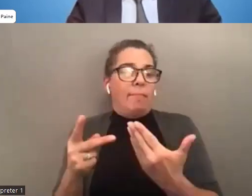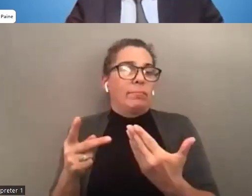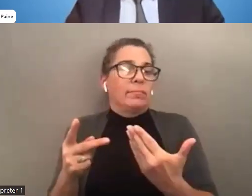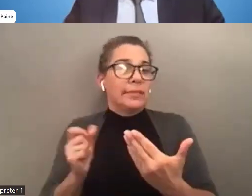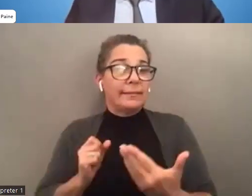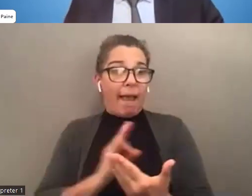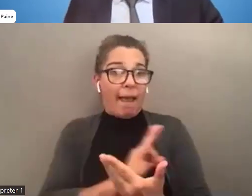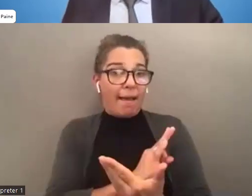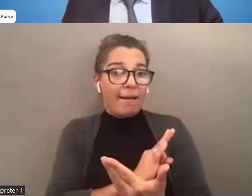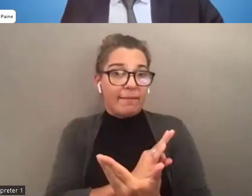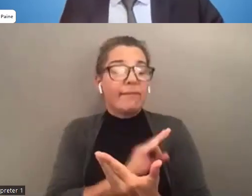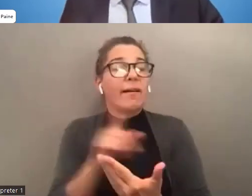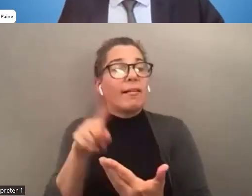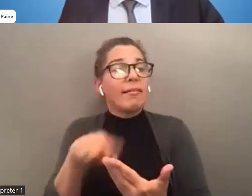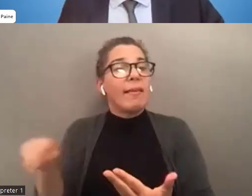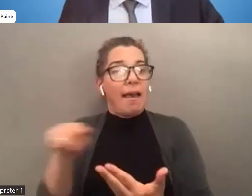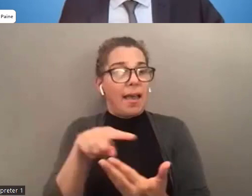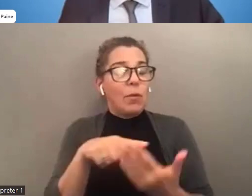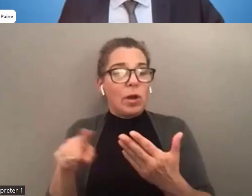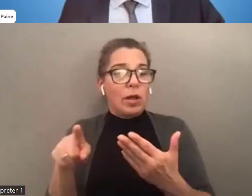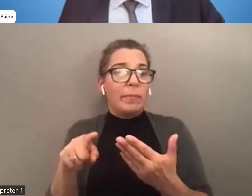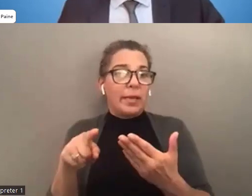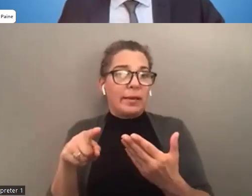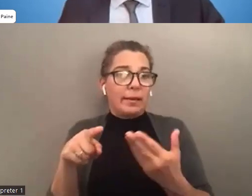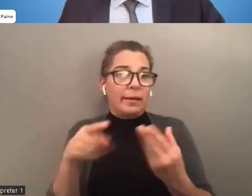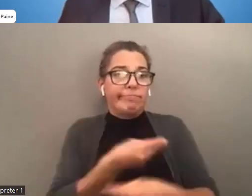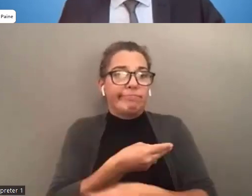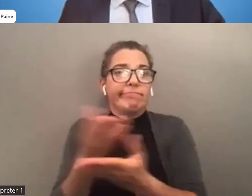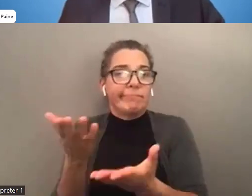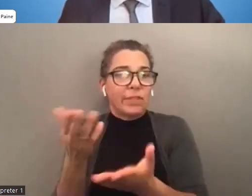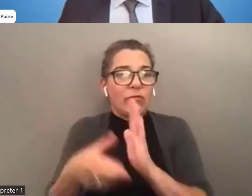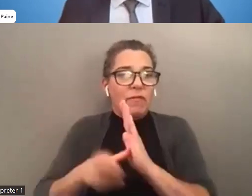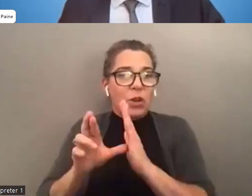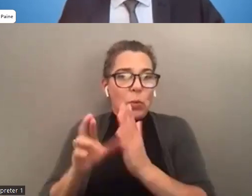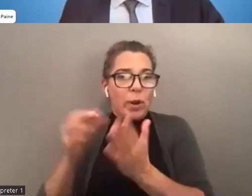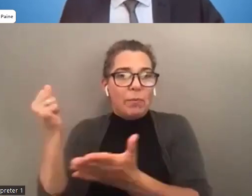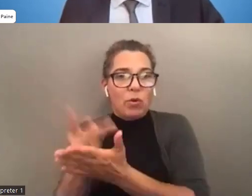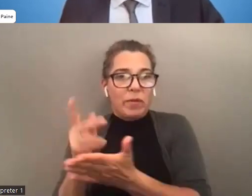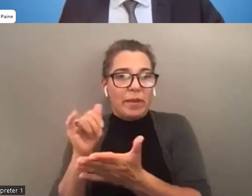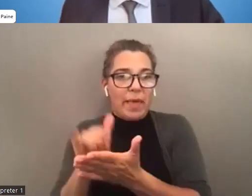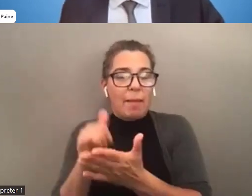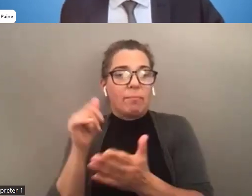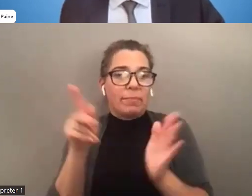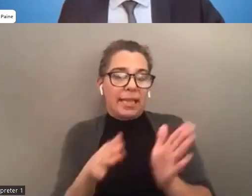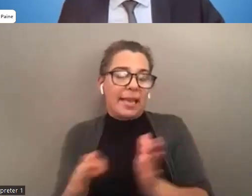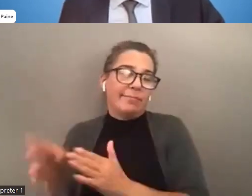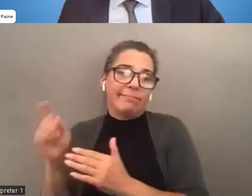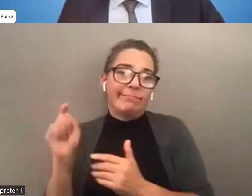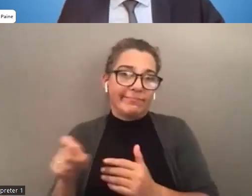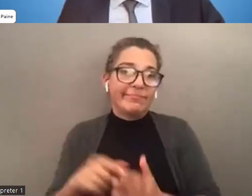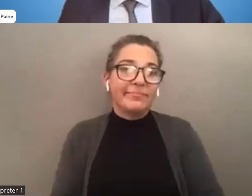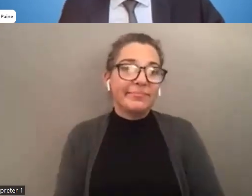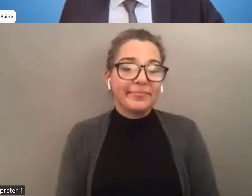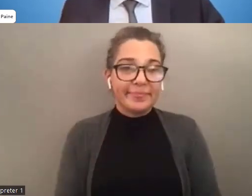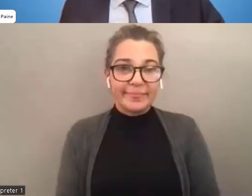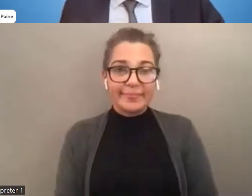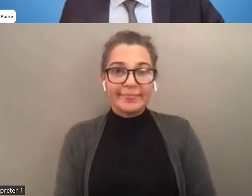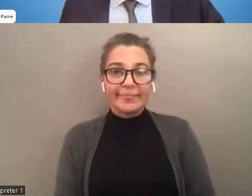who would then be designated with reviewing and approving the plan. Elyse Sullivan: Okay, thanks.